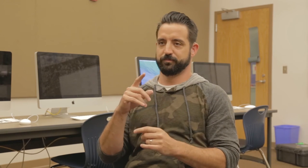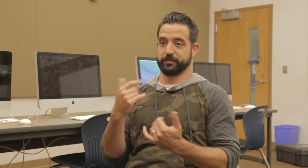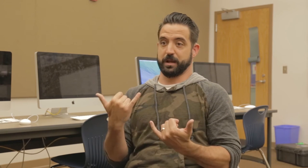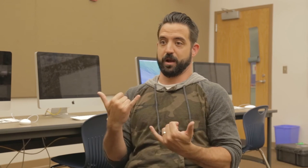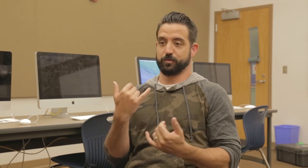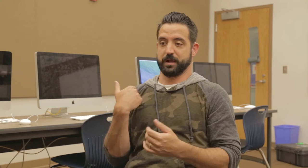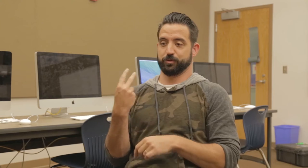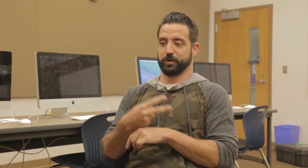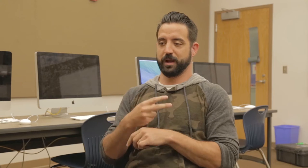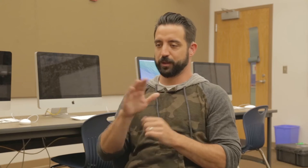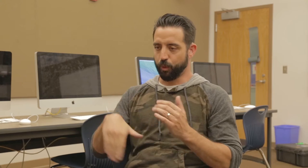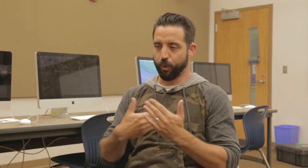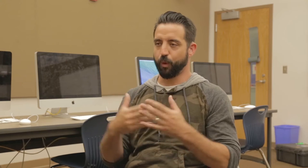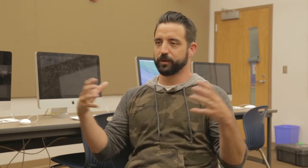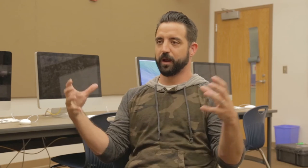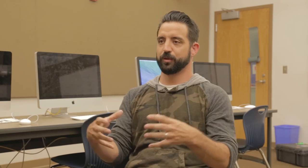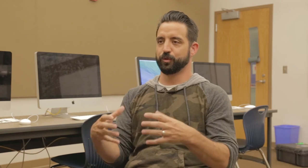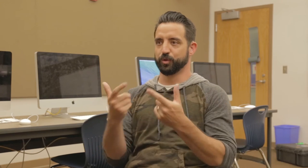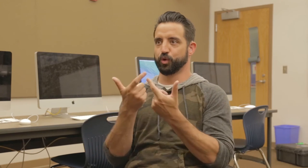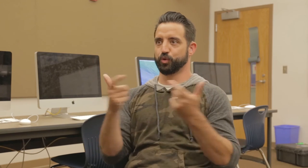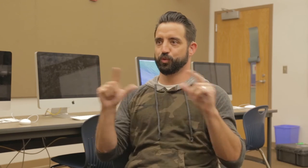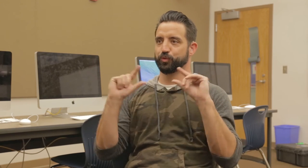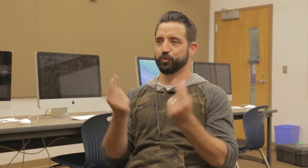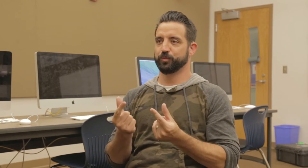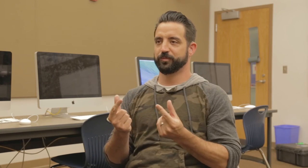but the past two days they all came together in large groups.